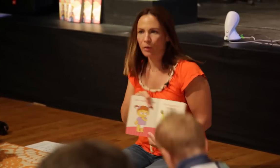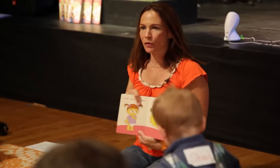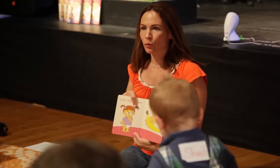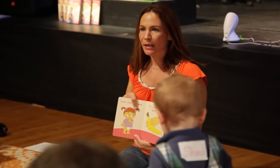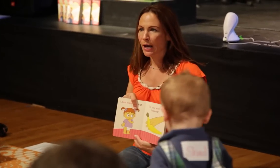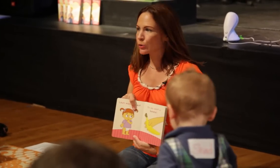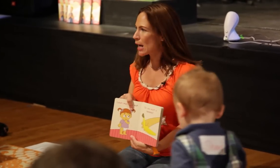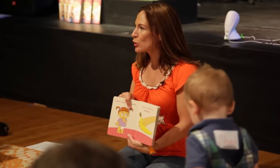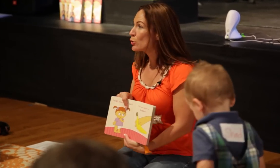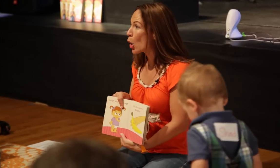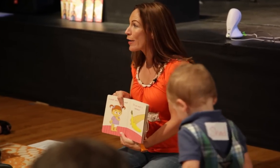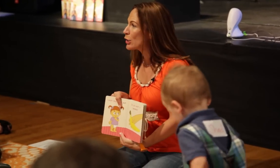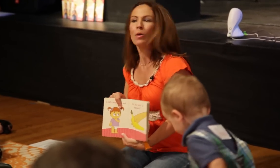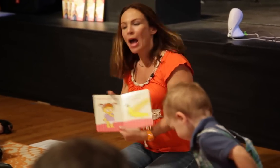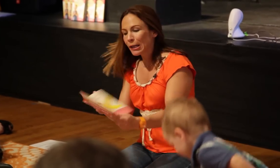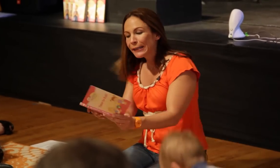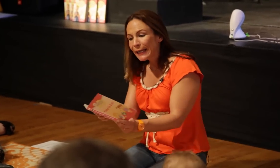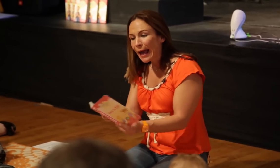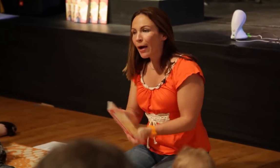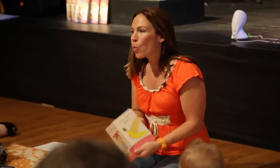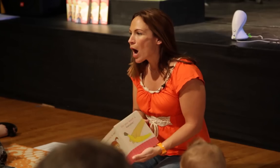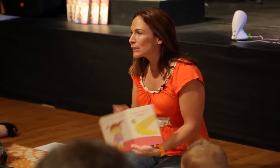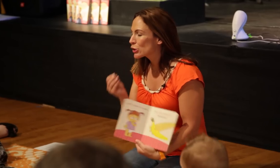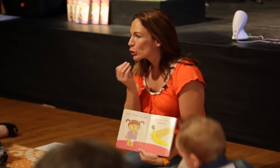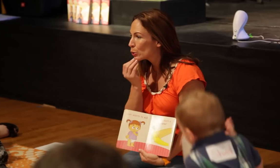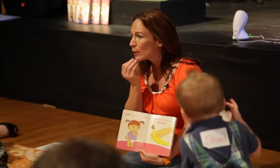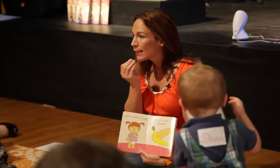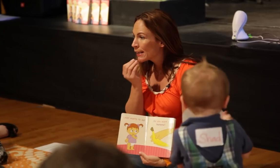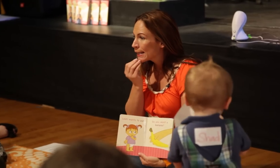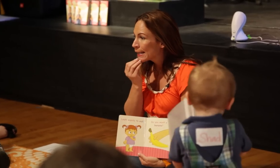You know if you've read it a hundred times you know they know. Leah wants to? Eat.